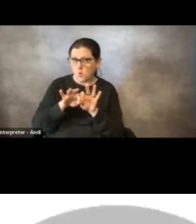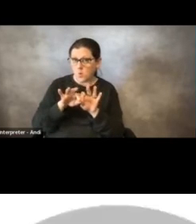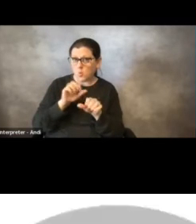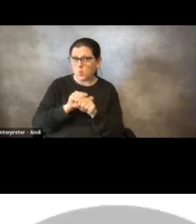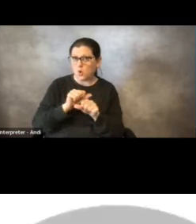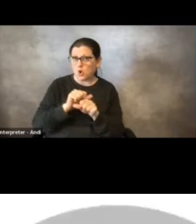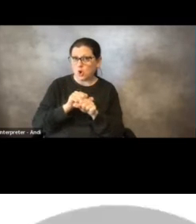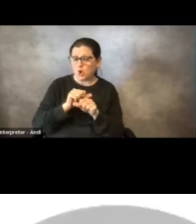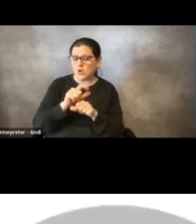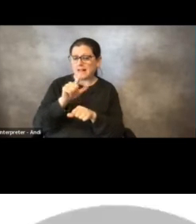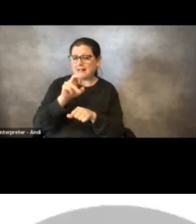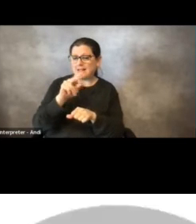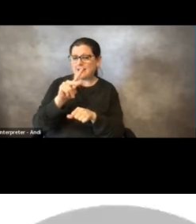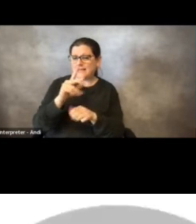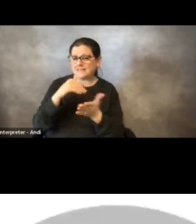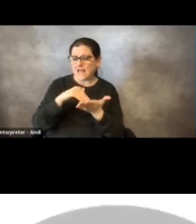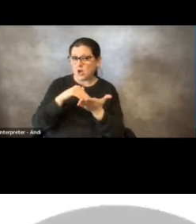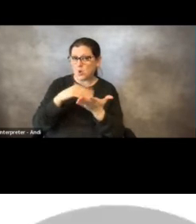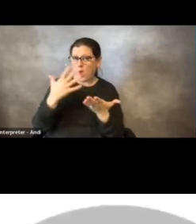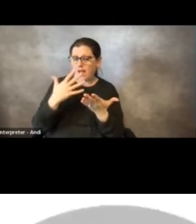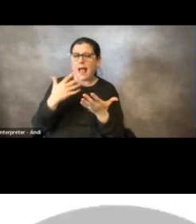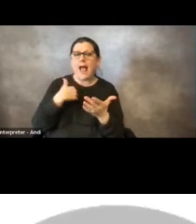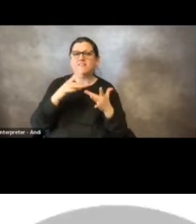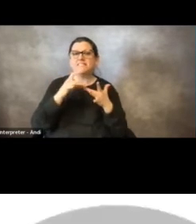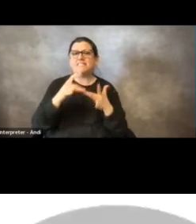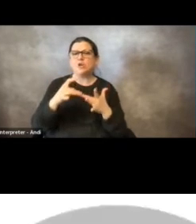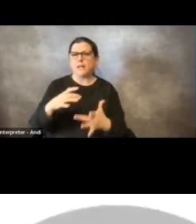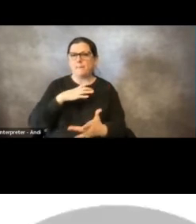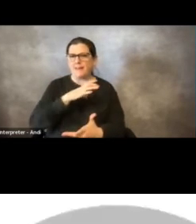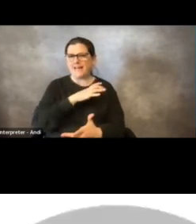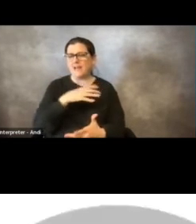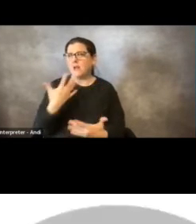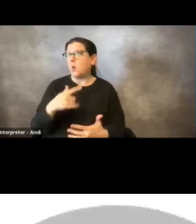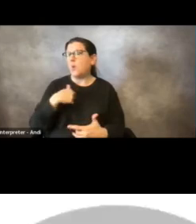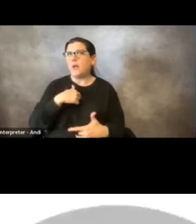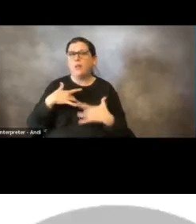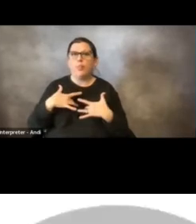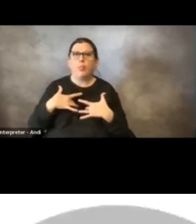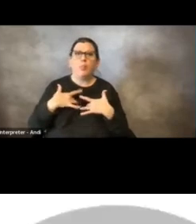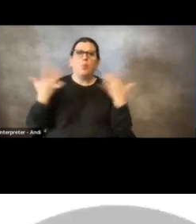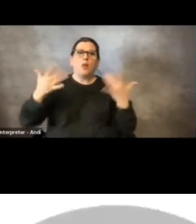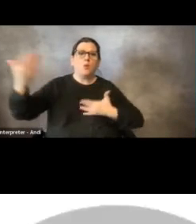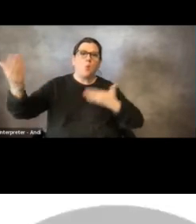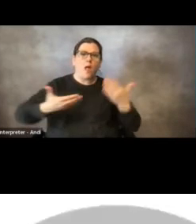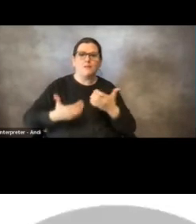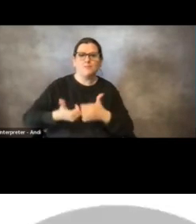the LINK Center is really the steering committee. And we are extraordinarily thrilled to have welcomed our most new our newest member of the steering committee